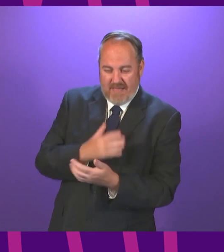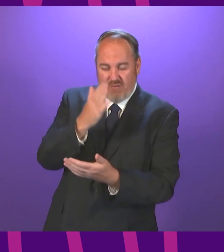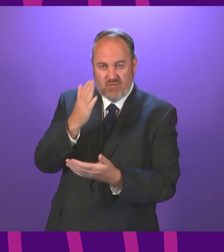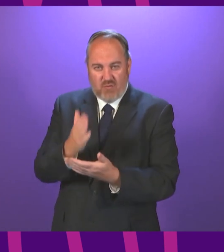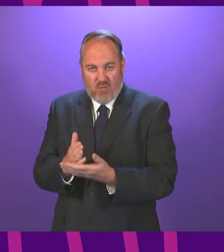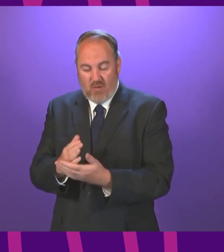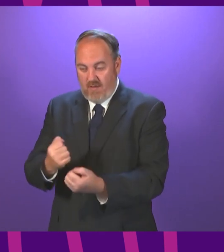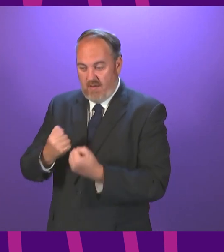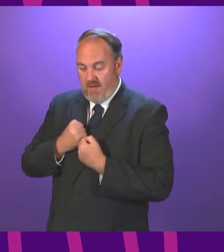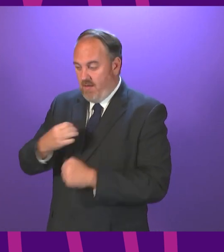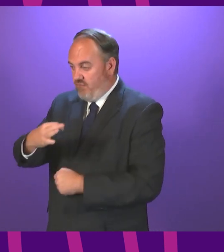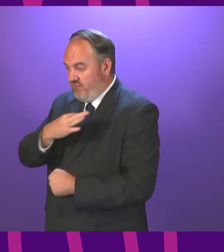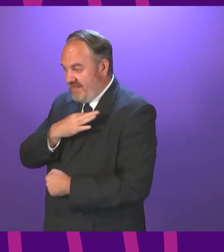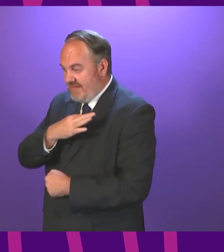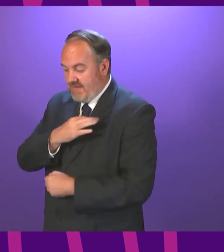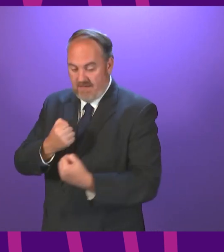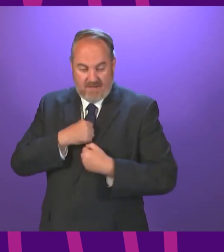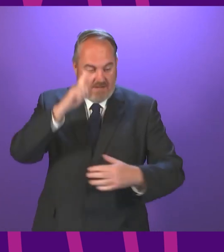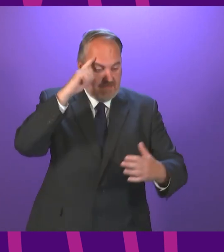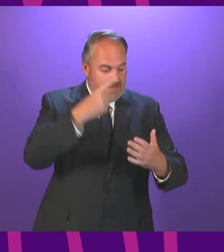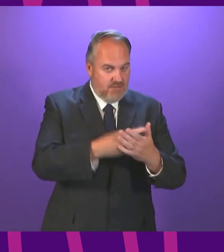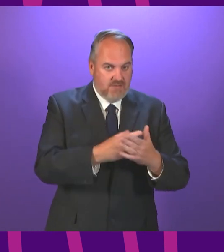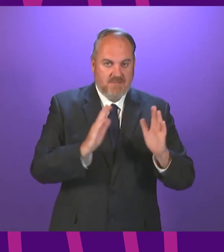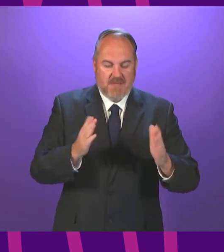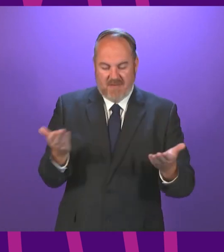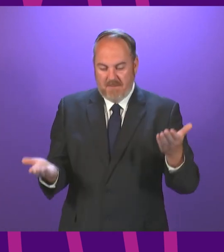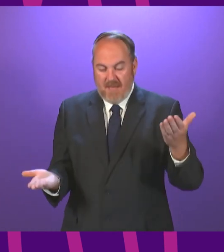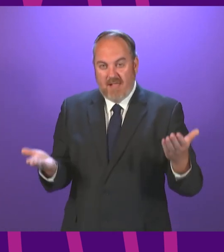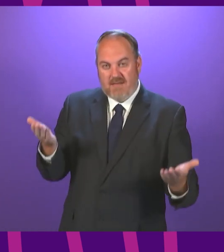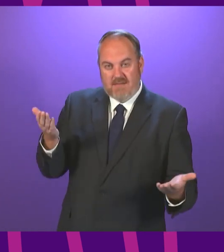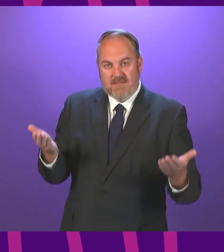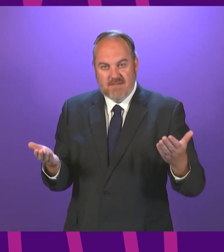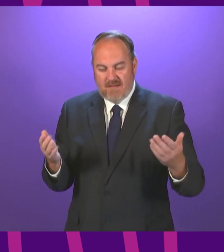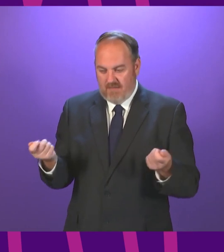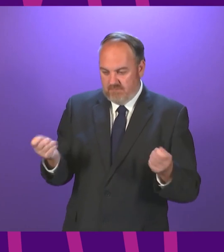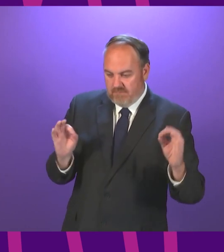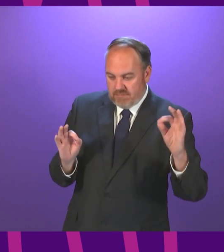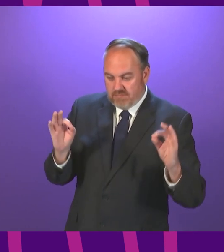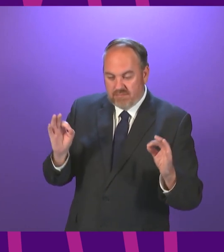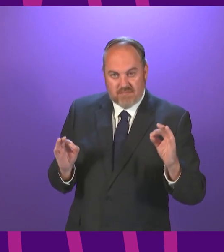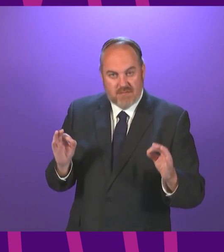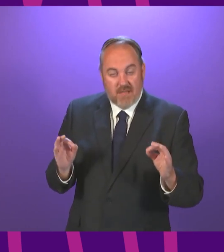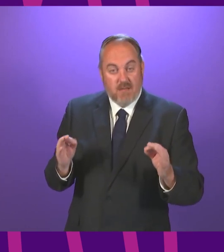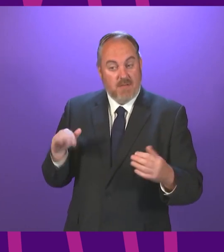decisions today. The vaccination programme is working—it definitely is working—and that gives